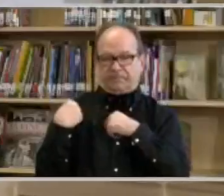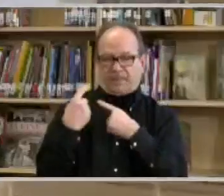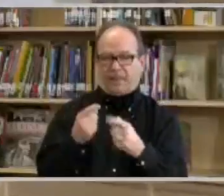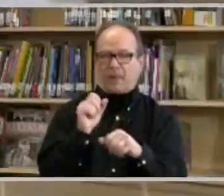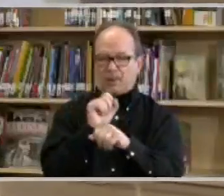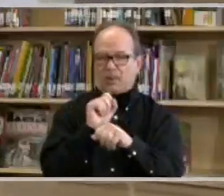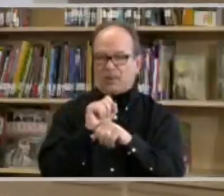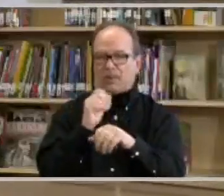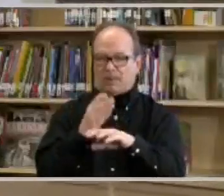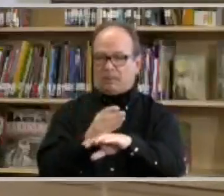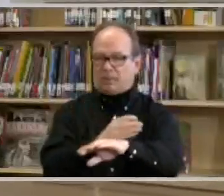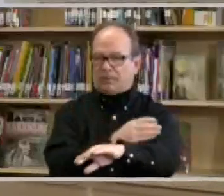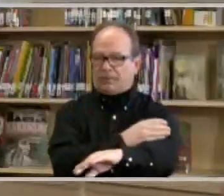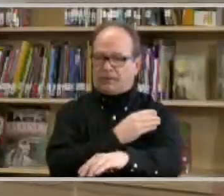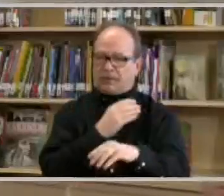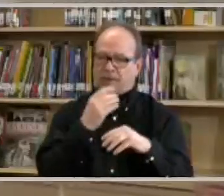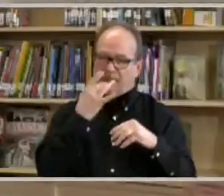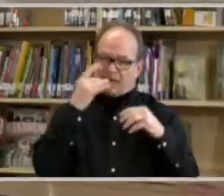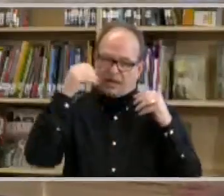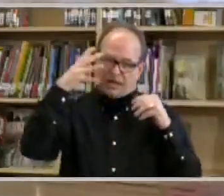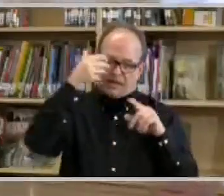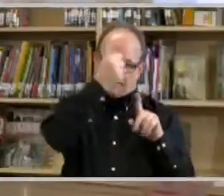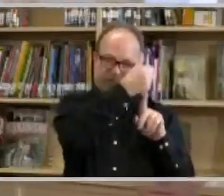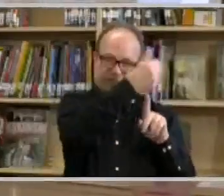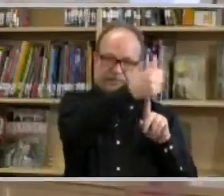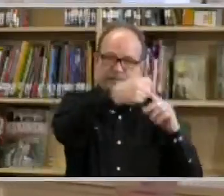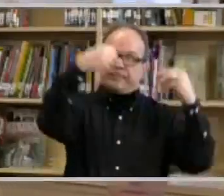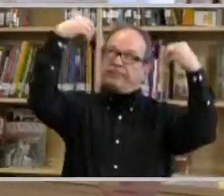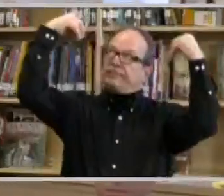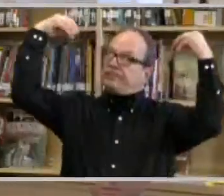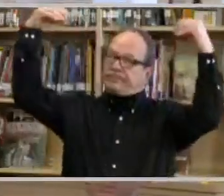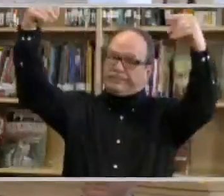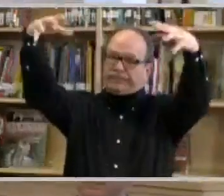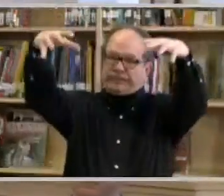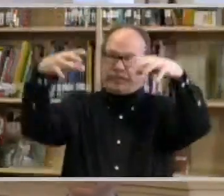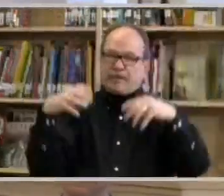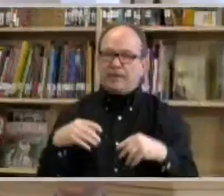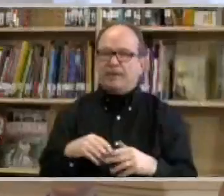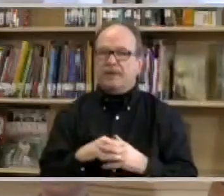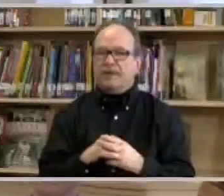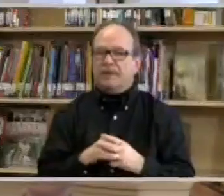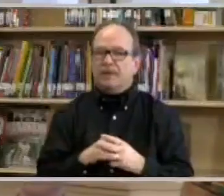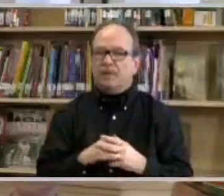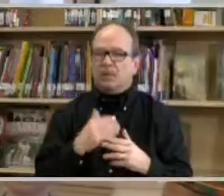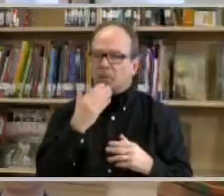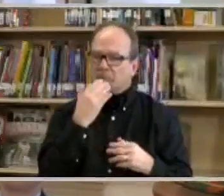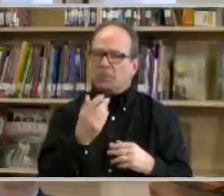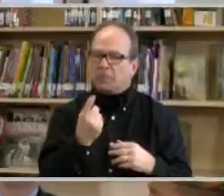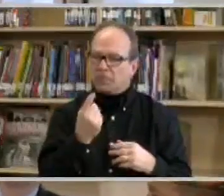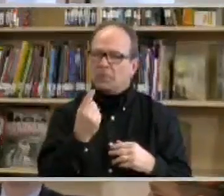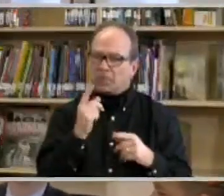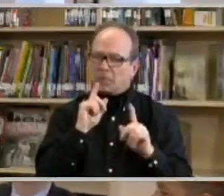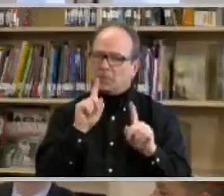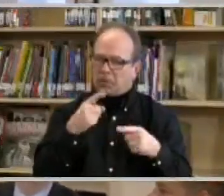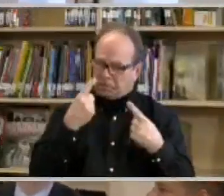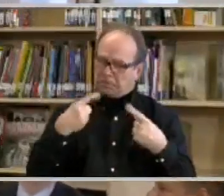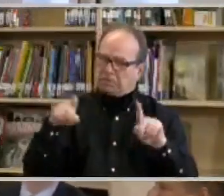WE'VE BEEN WORKING VERY HARD TO GET UPGRADE LIGHTING IN MY PSA, AND WE'VE HAD A GREAT RESPONSE